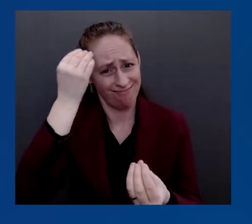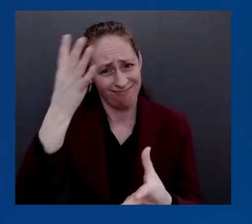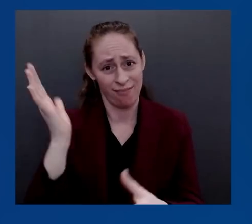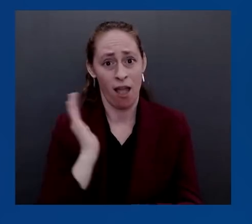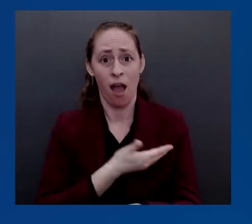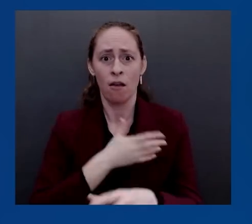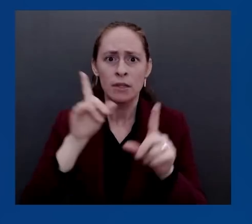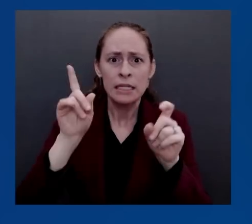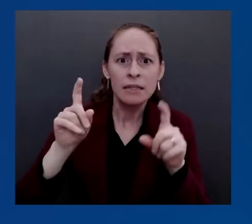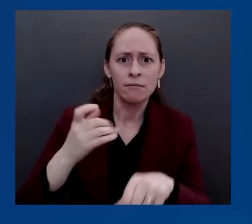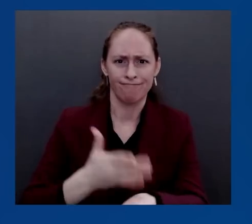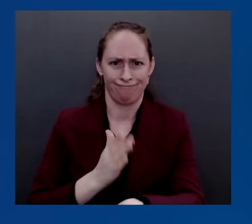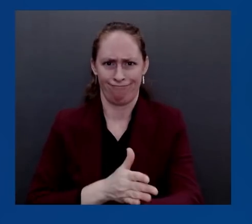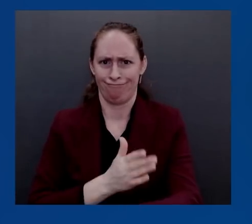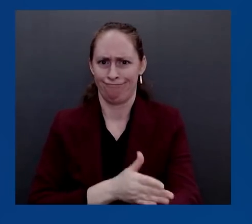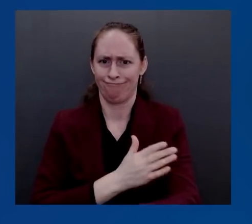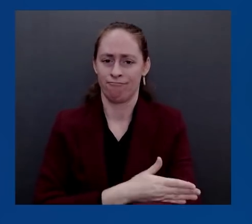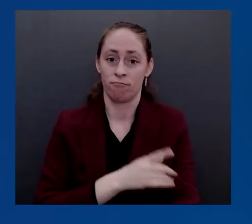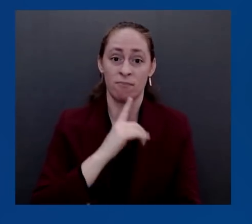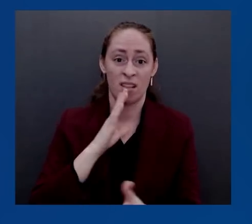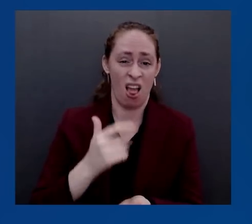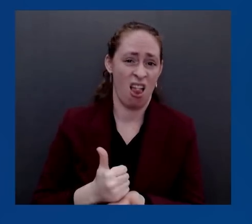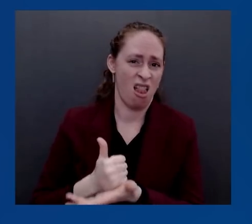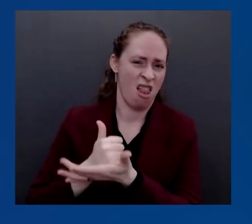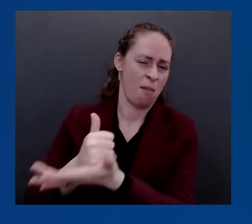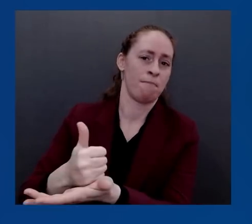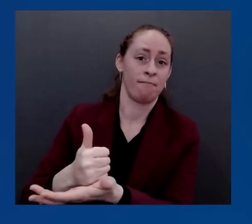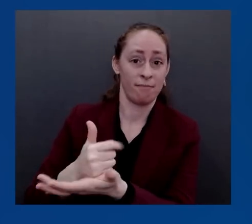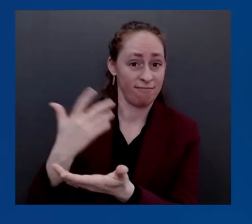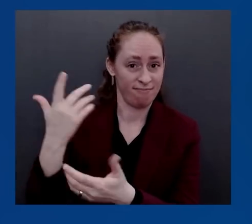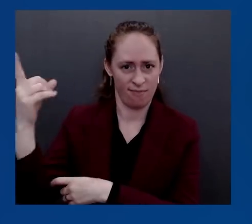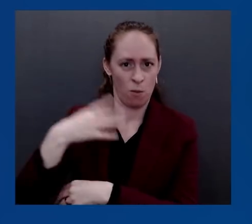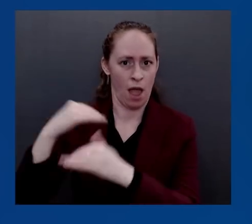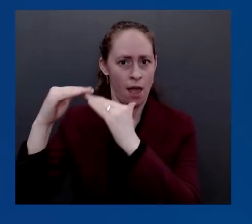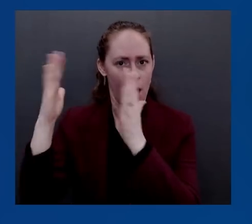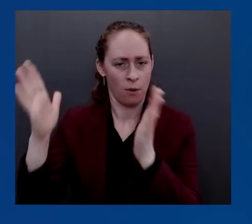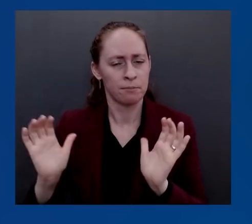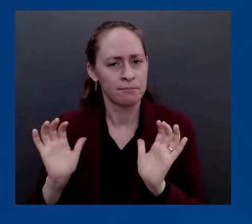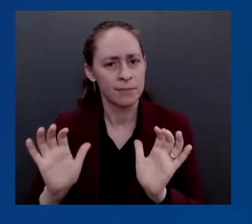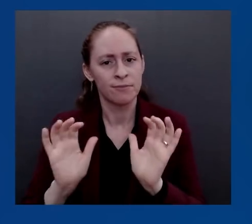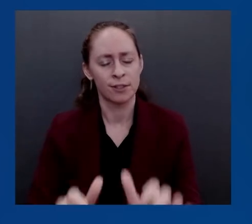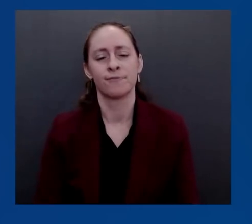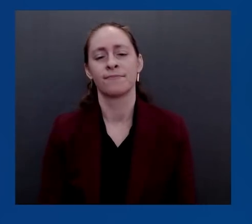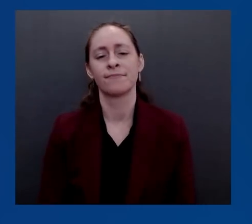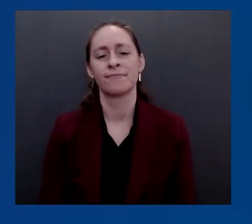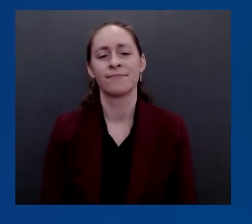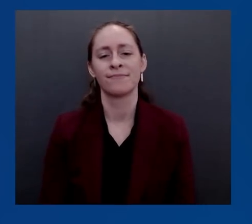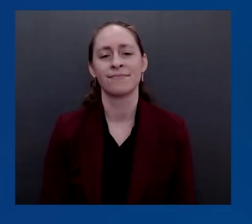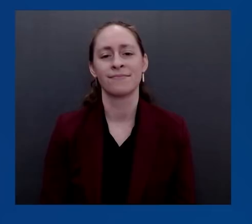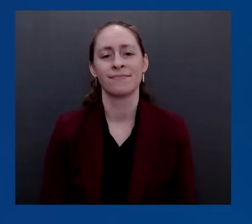We recognized the role that rapid tests would play in the fight against COVID, and we pursued all means to scale them up dramatically.